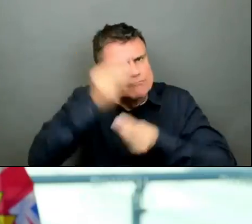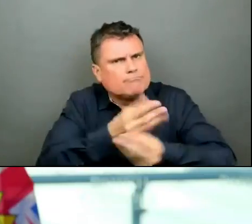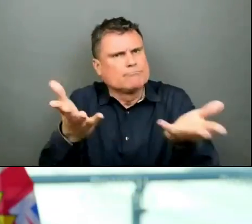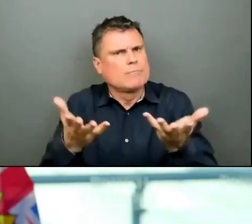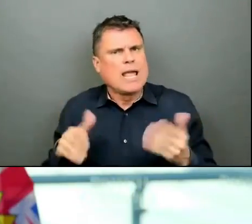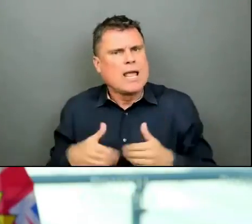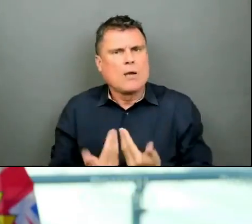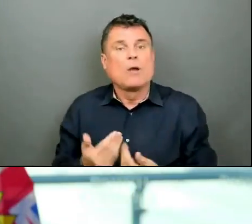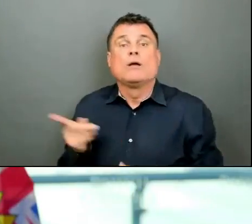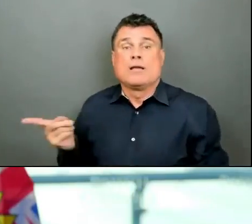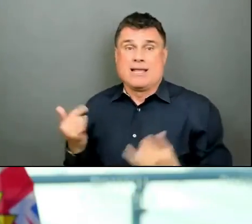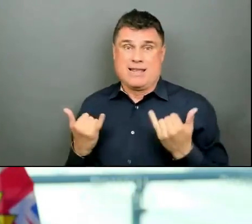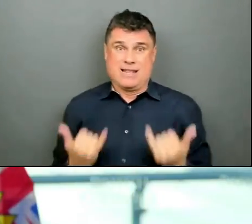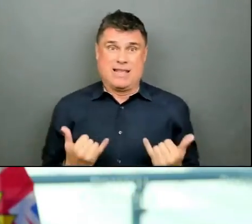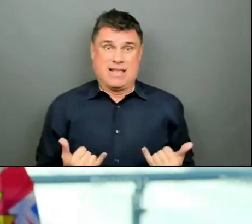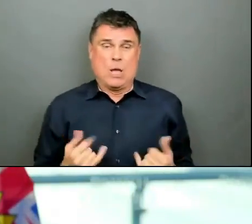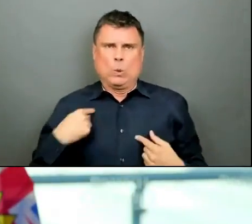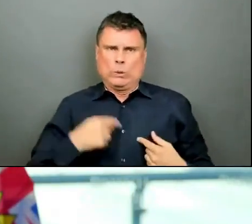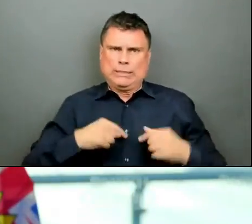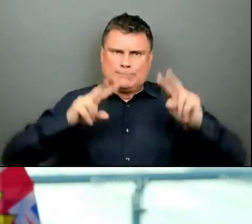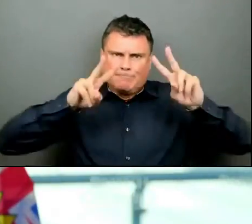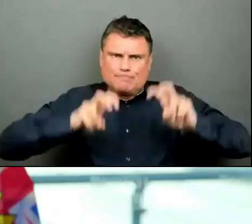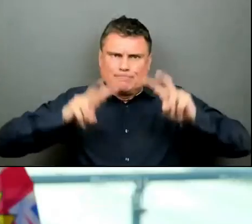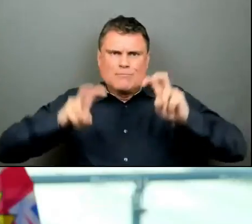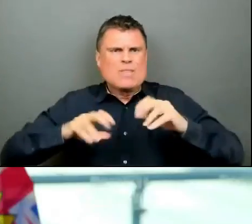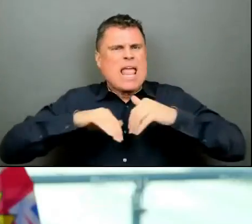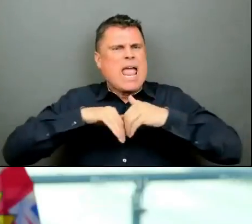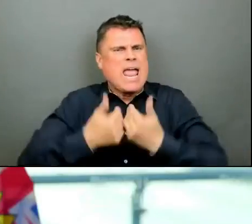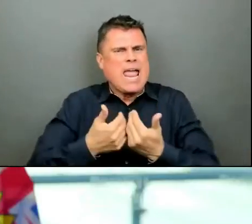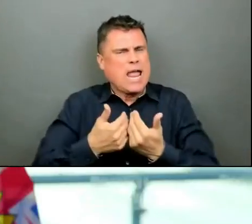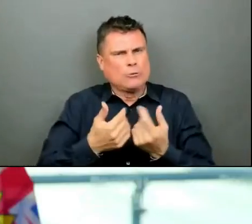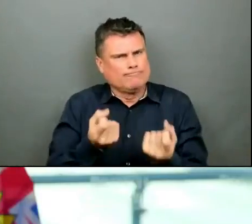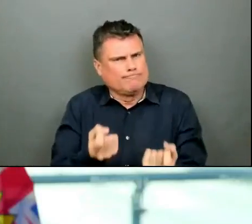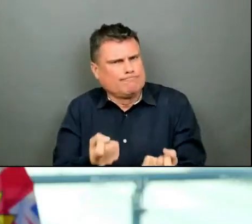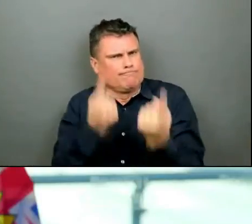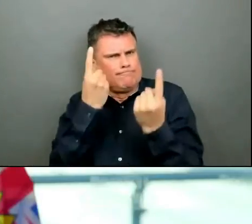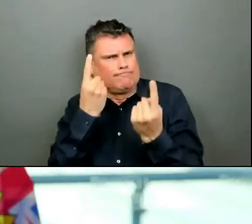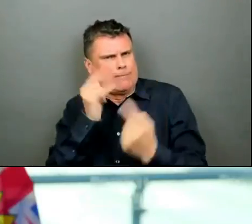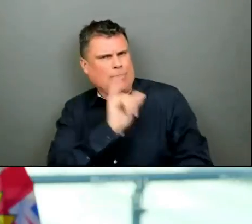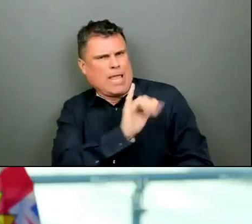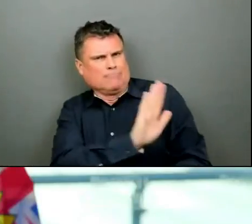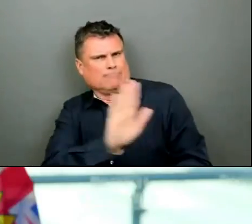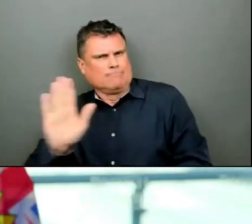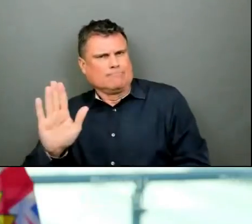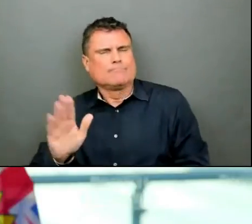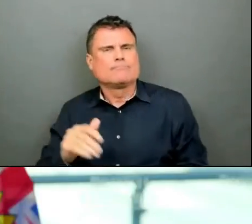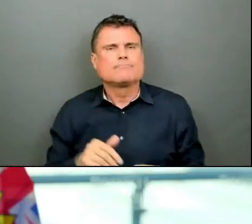through that, of how to best understand it. This is one of the CHAL Engleken challenges we have.